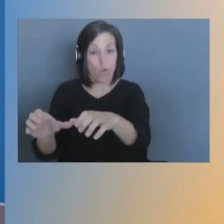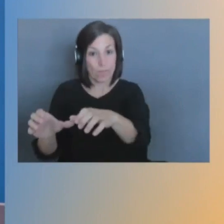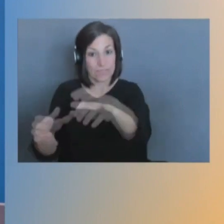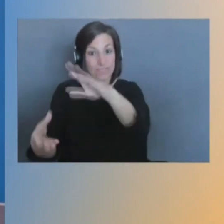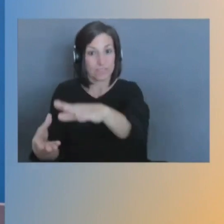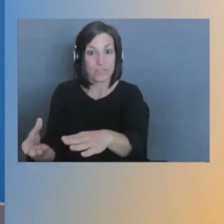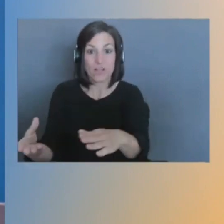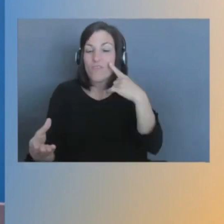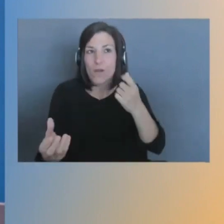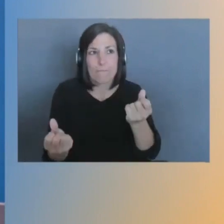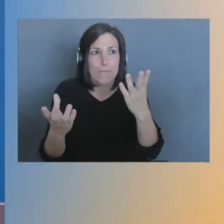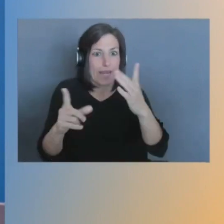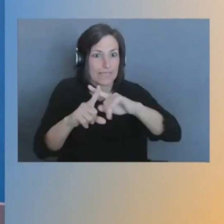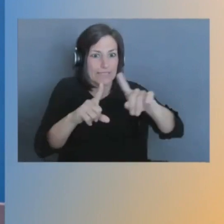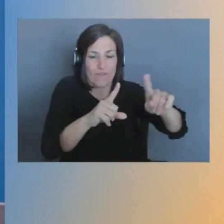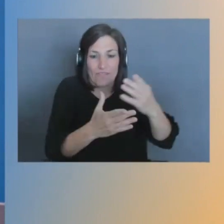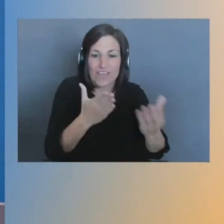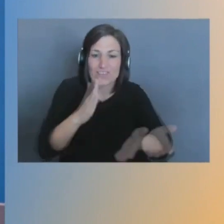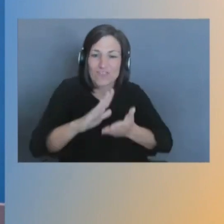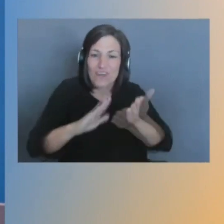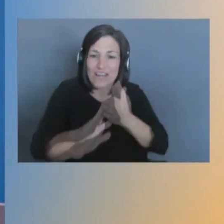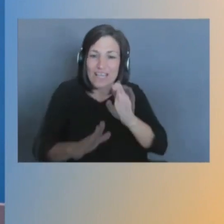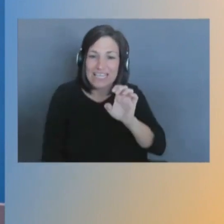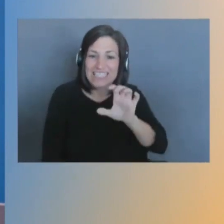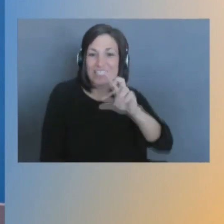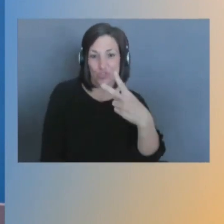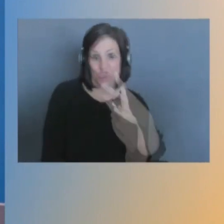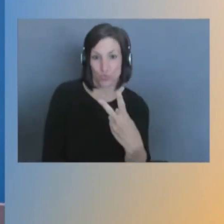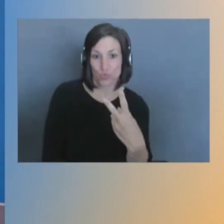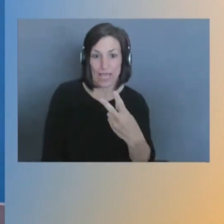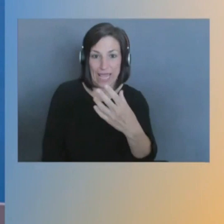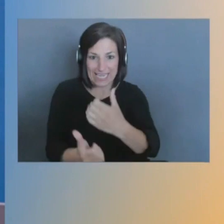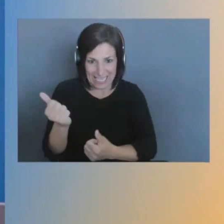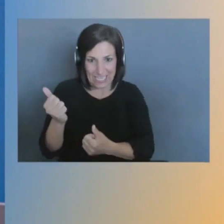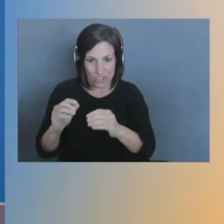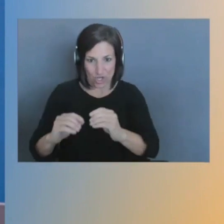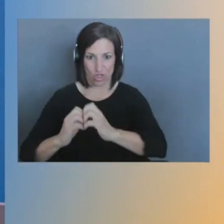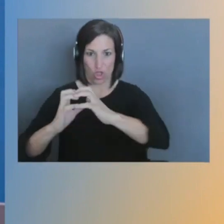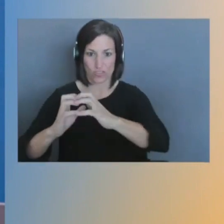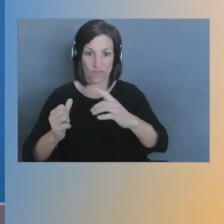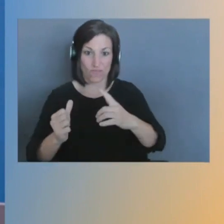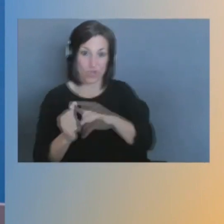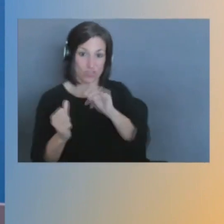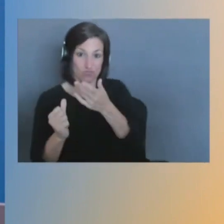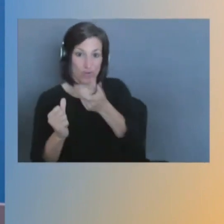and with each subsequent generation launch that we've had, first Graviton2 and most recently Graviton3,